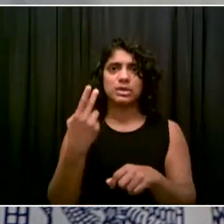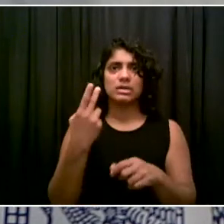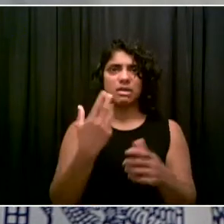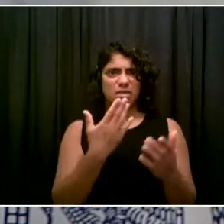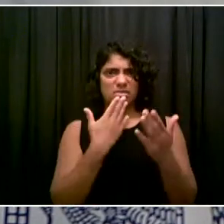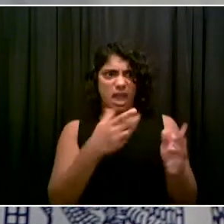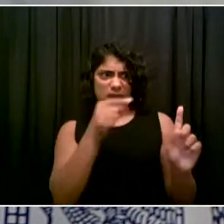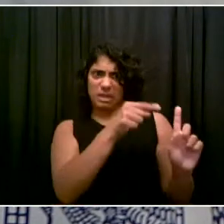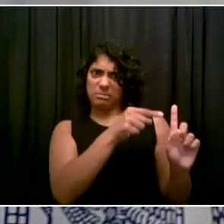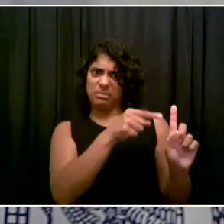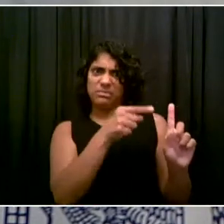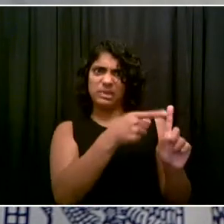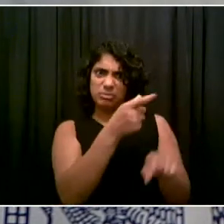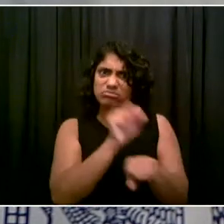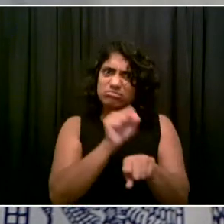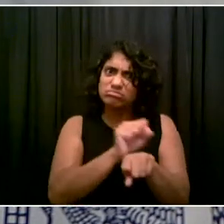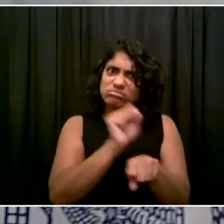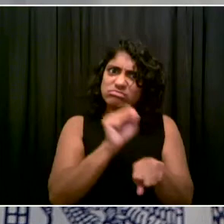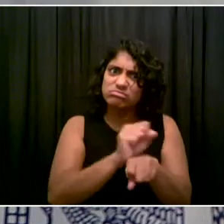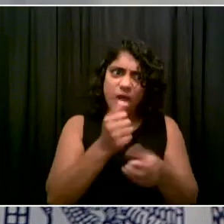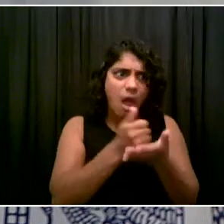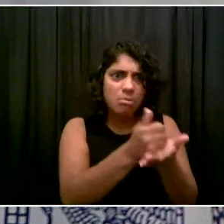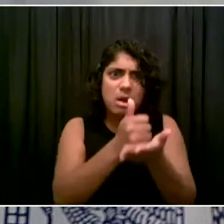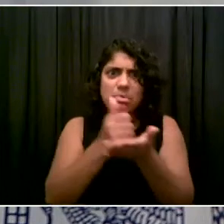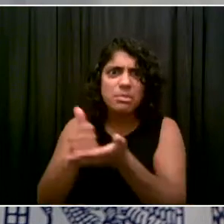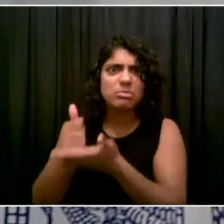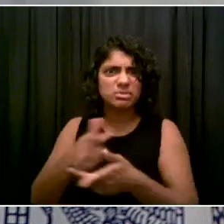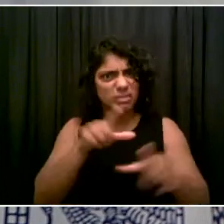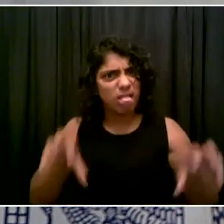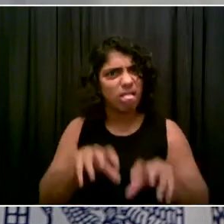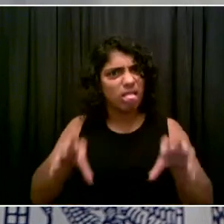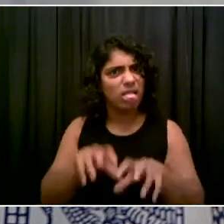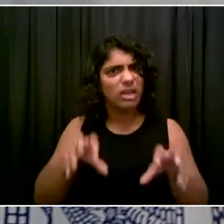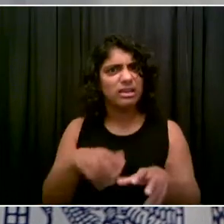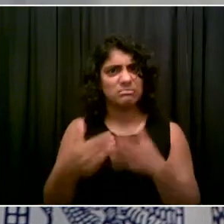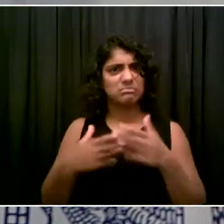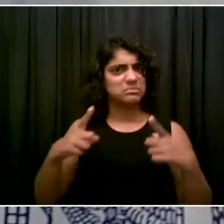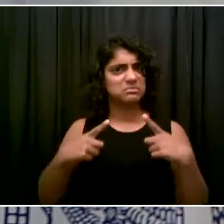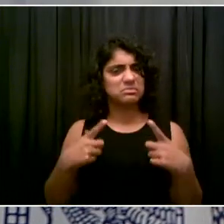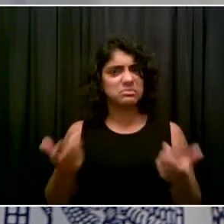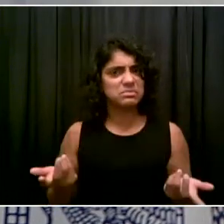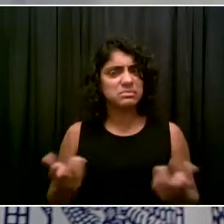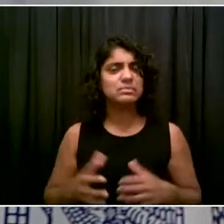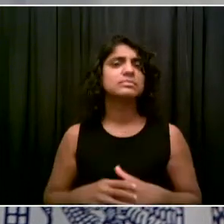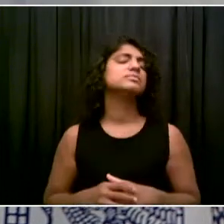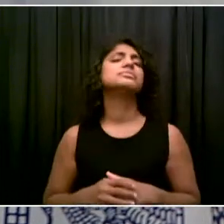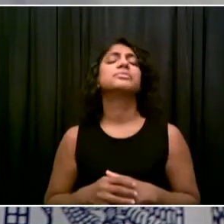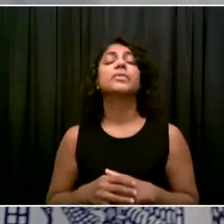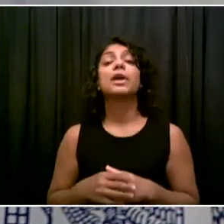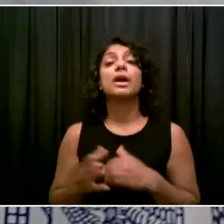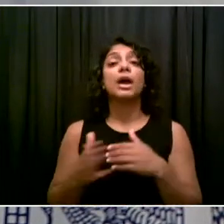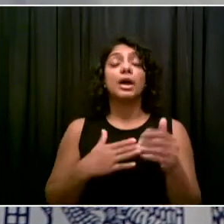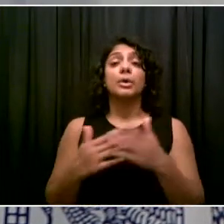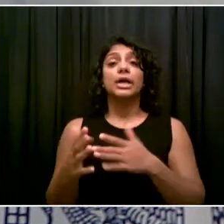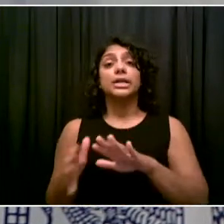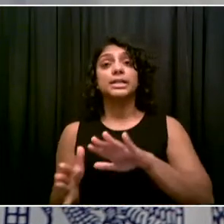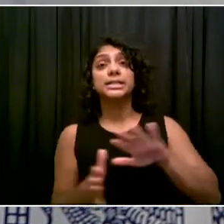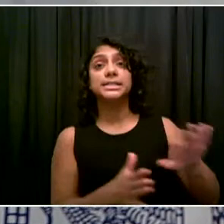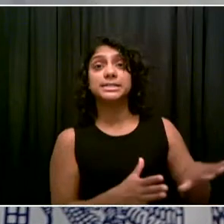THINGS WE NEED TO DO AS PART OF OUR RECOVERY. TO CONCLUDE, HERE'S A DAY WHERE WE ARE